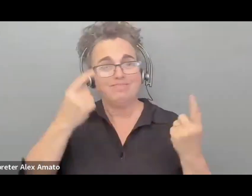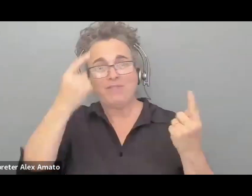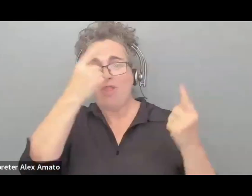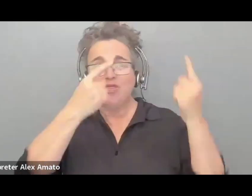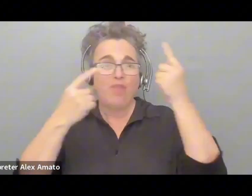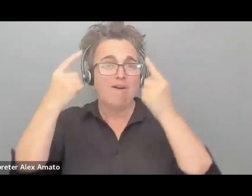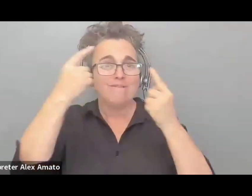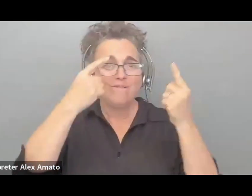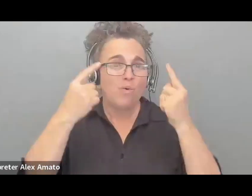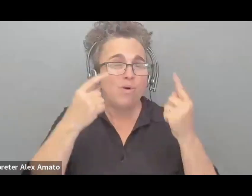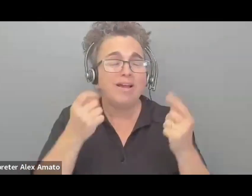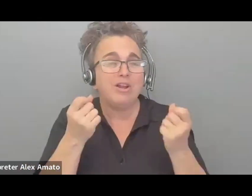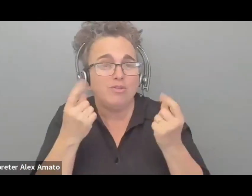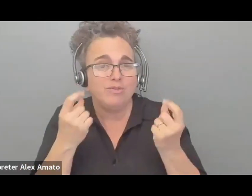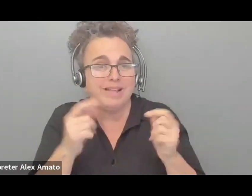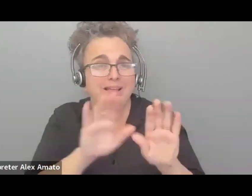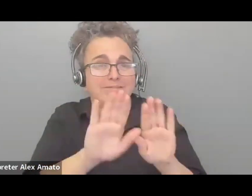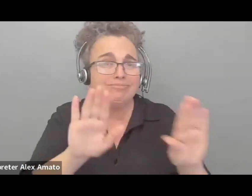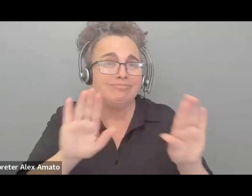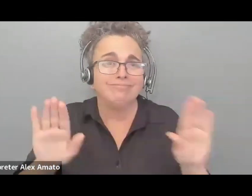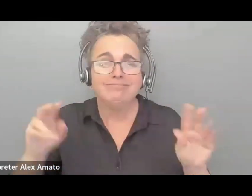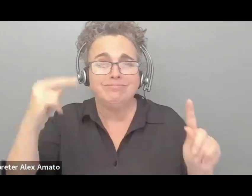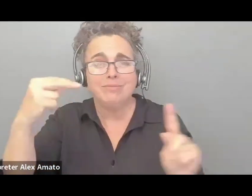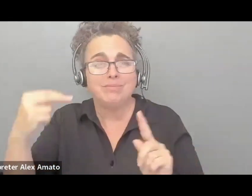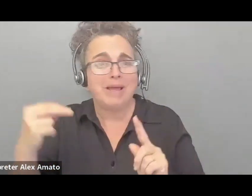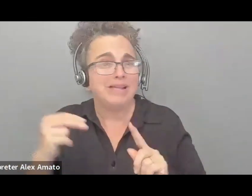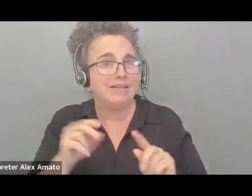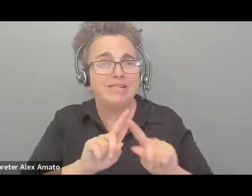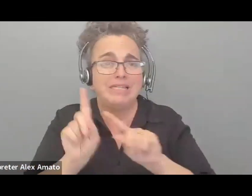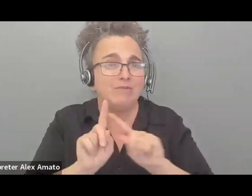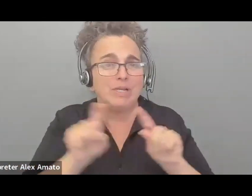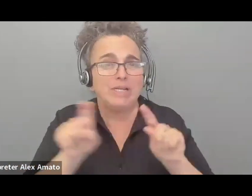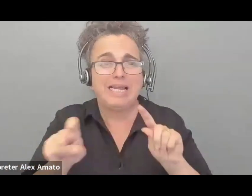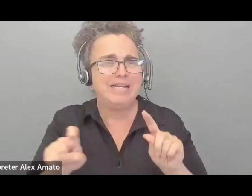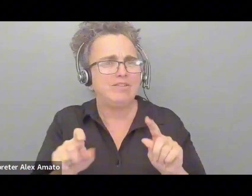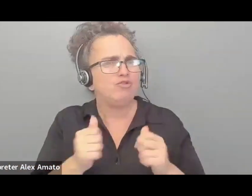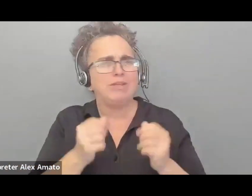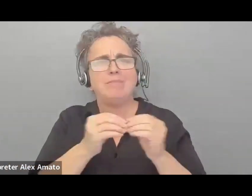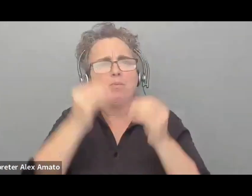and has different perspectives and needs? Thank you Katie. Kaush?